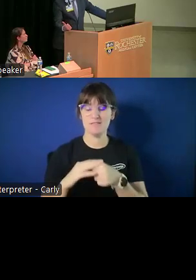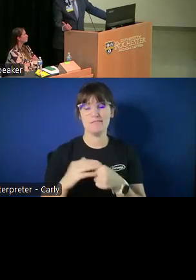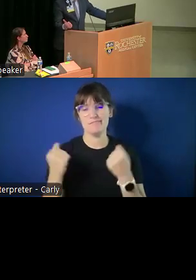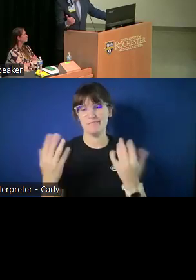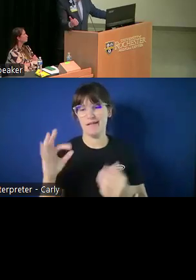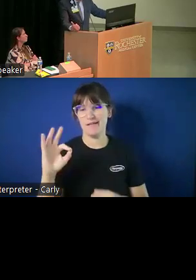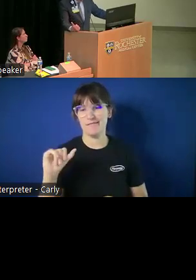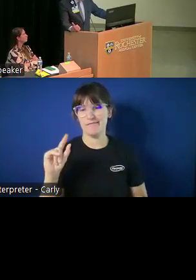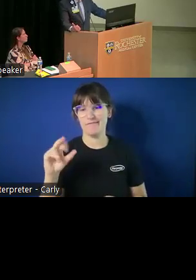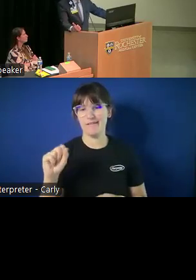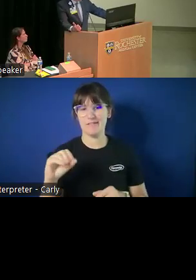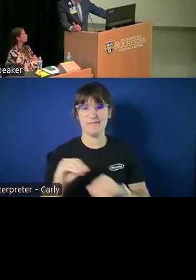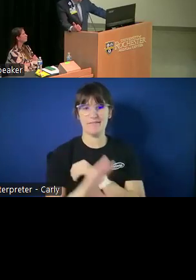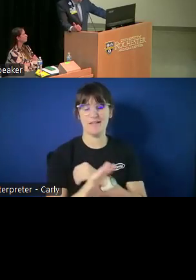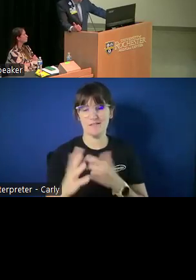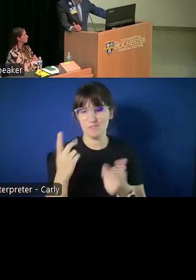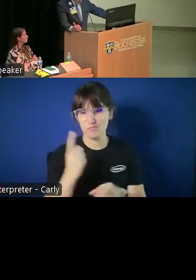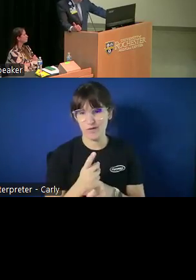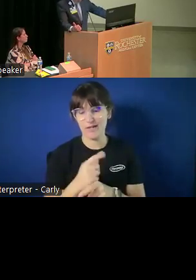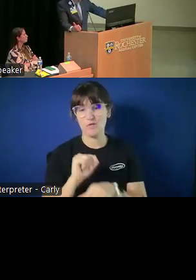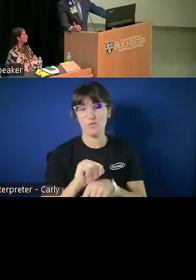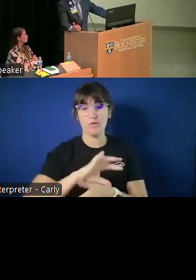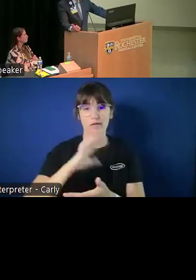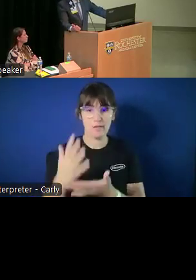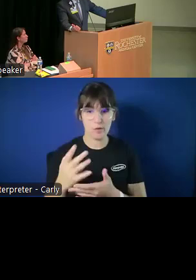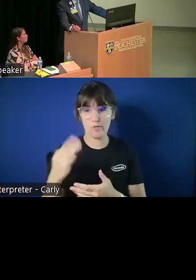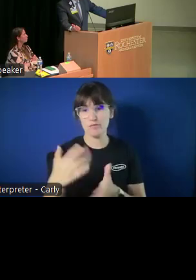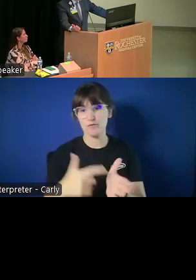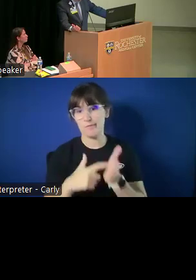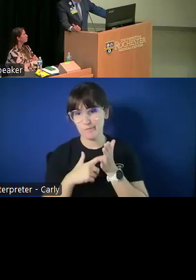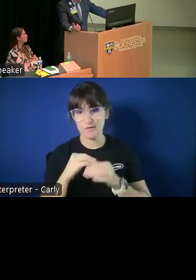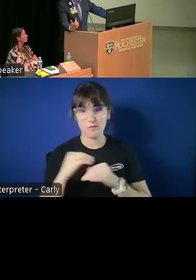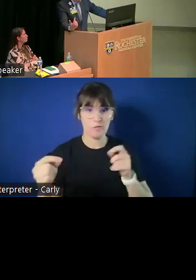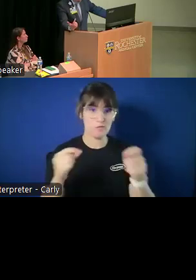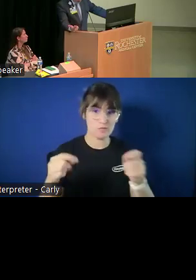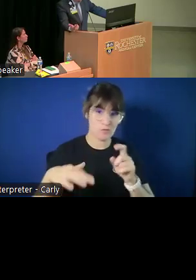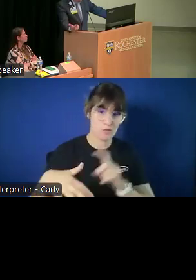factors like administrative burdens workload and job demands lack of control over work environments